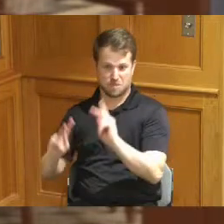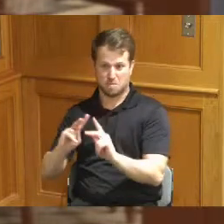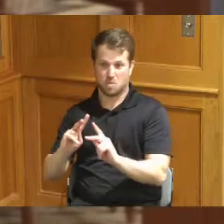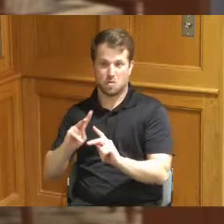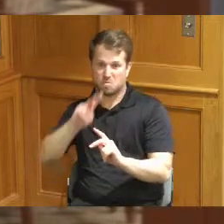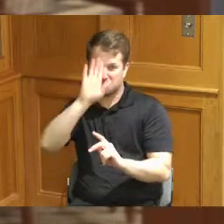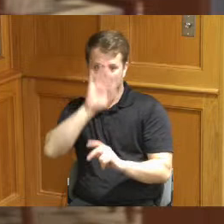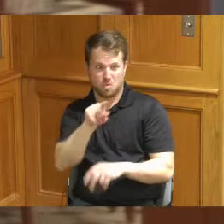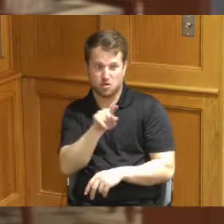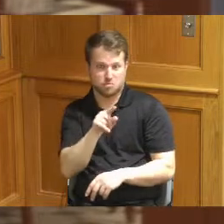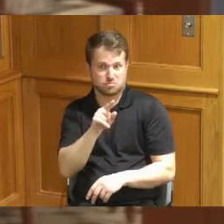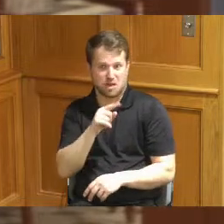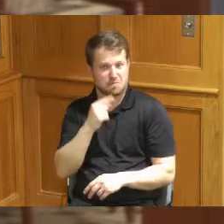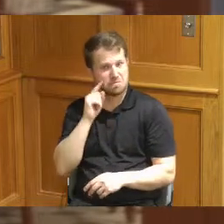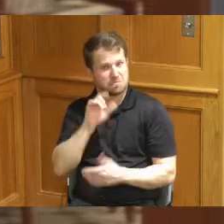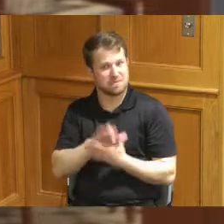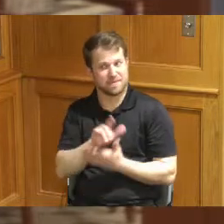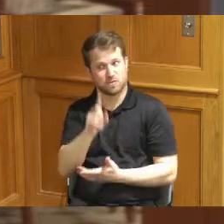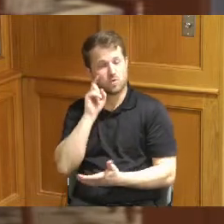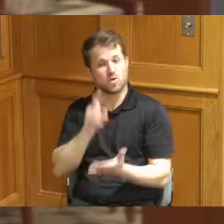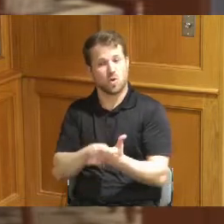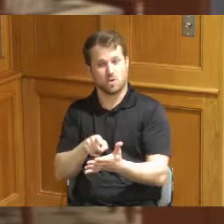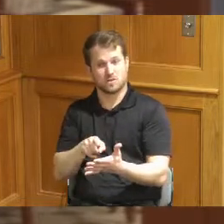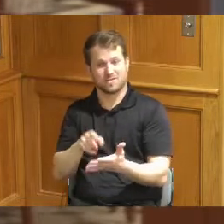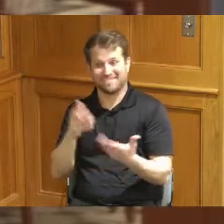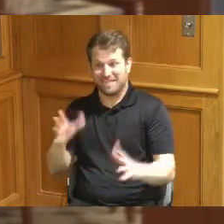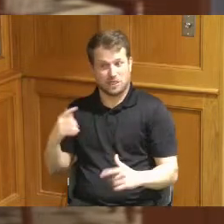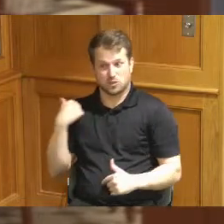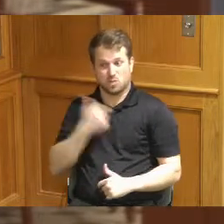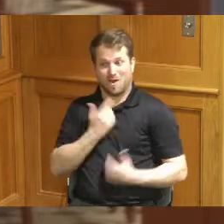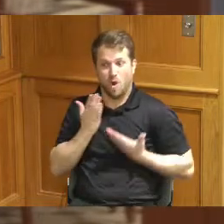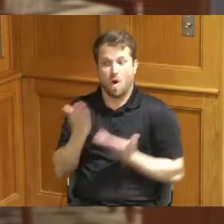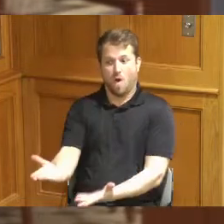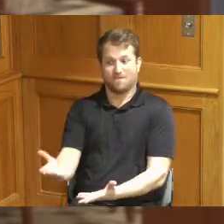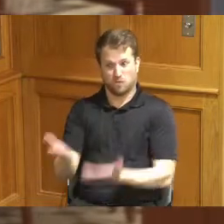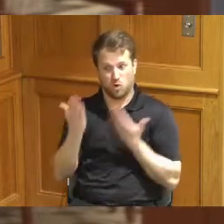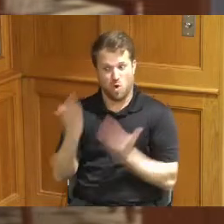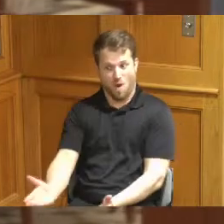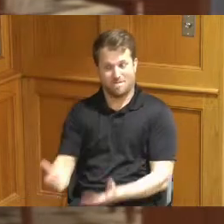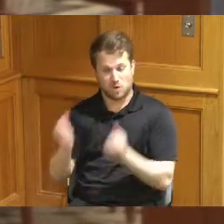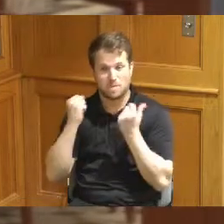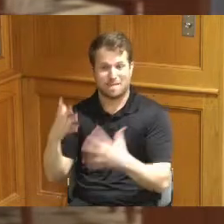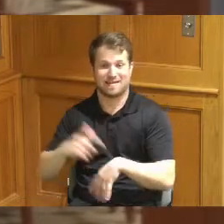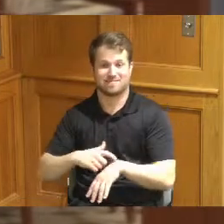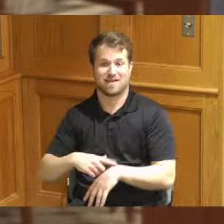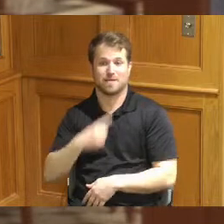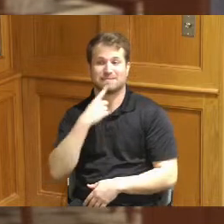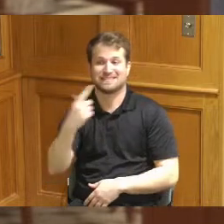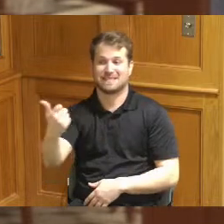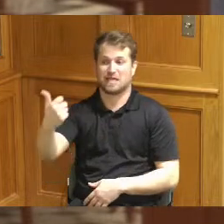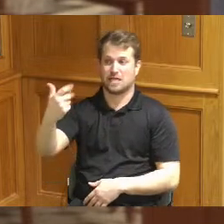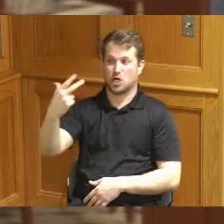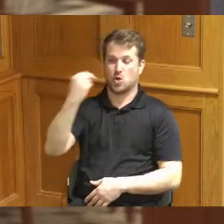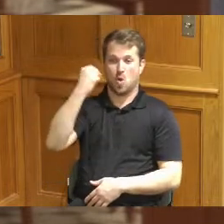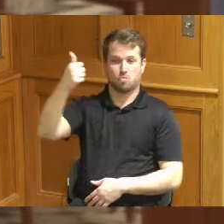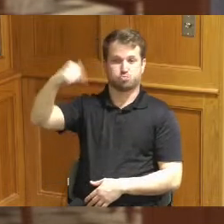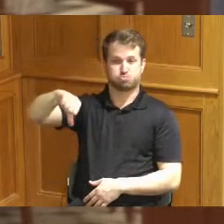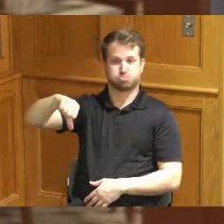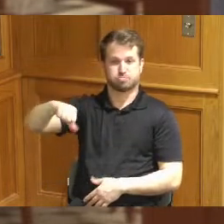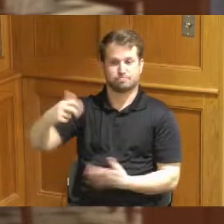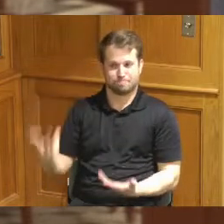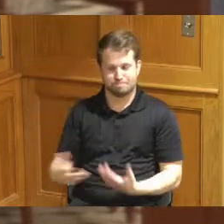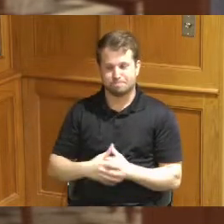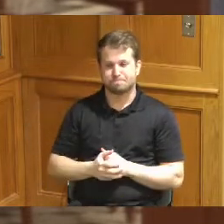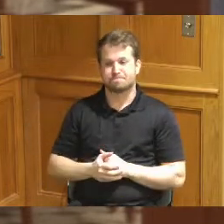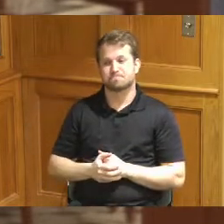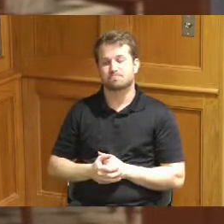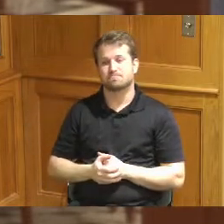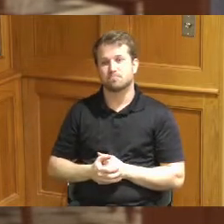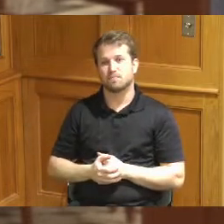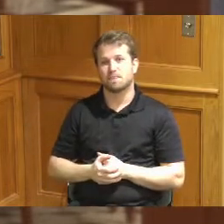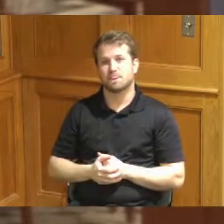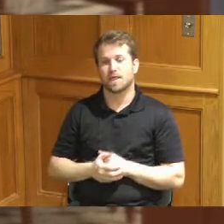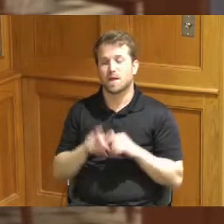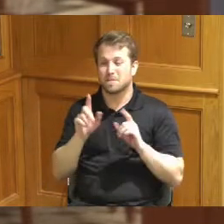noticed we have offered housing numerous times and they have declined it but housing unfortunately